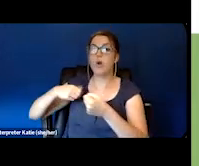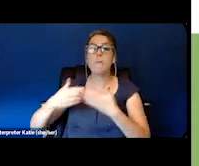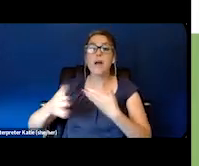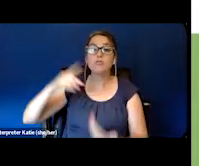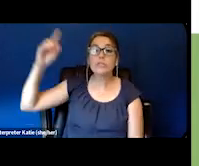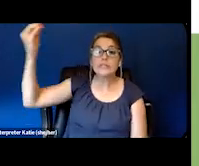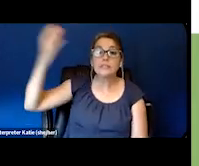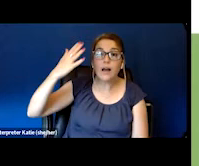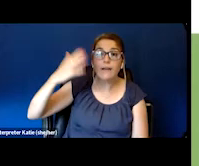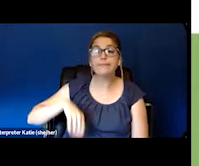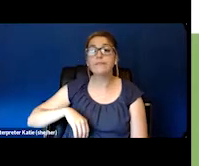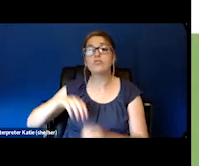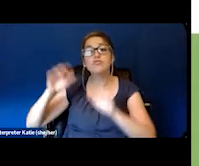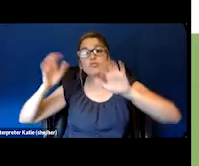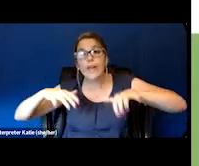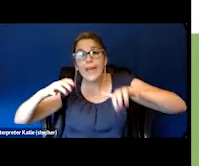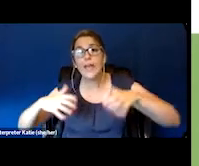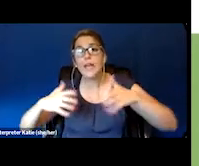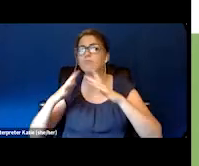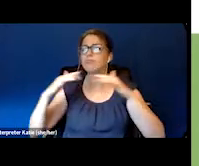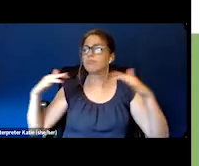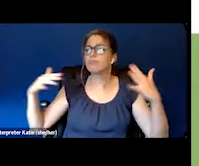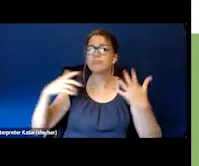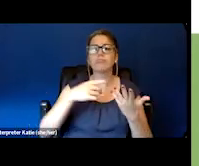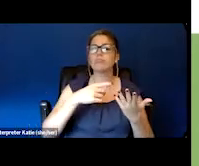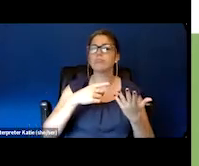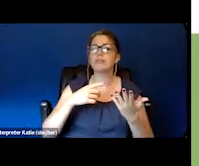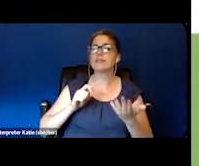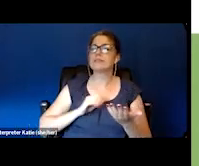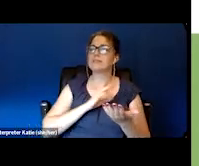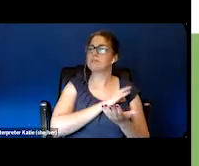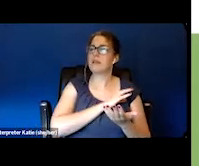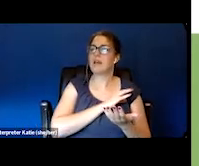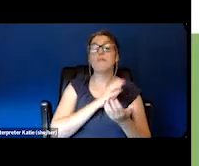they can help address things like unexpected rain.